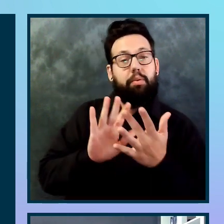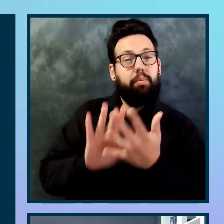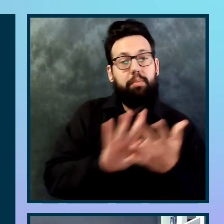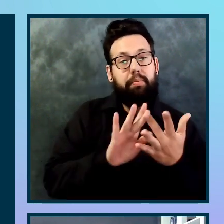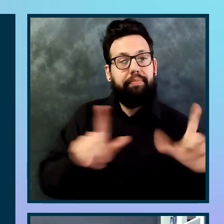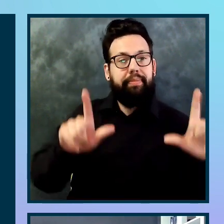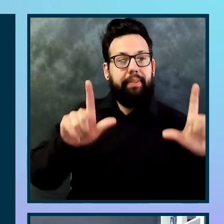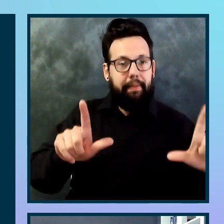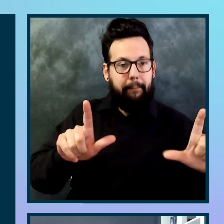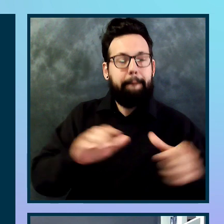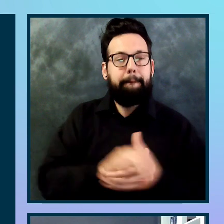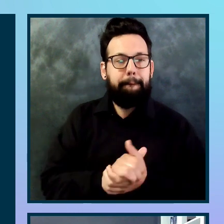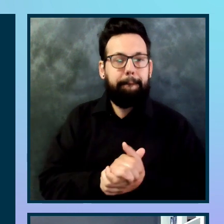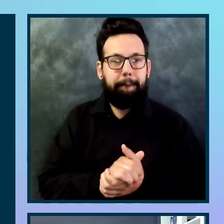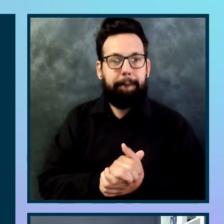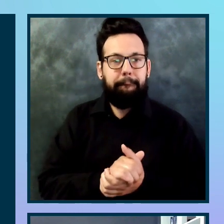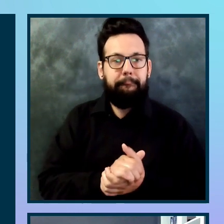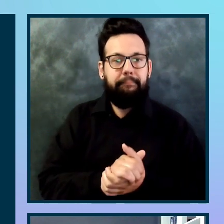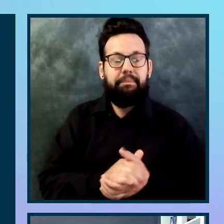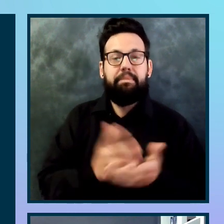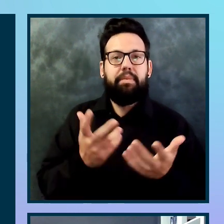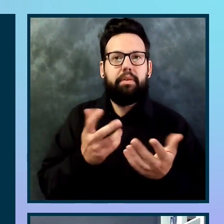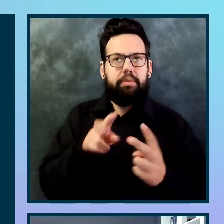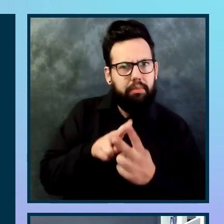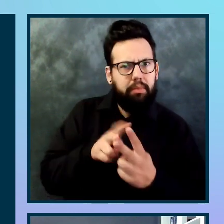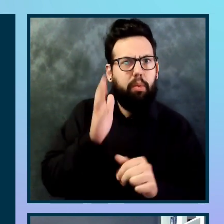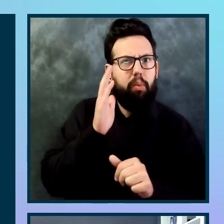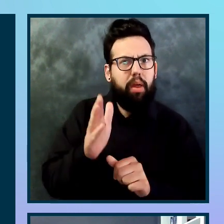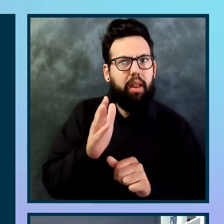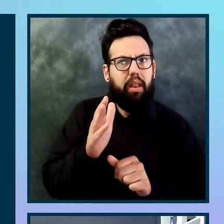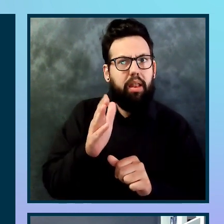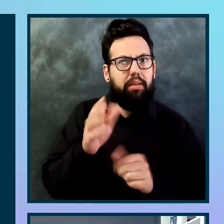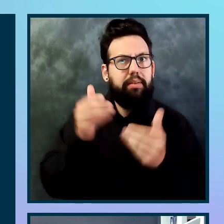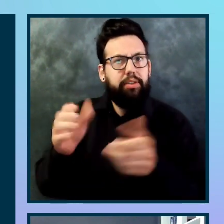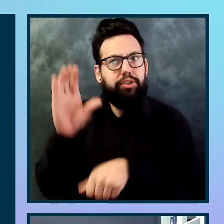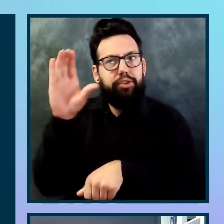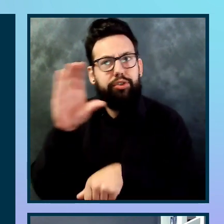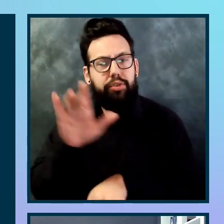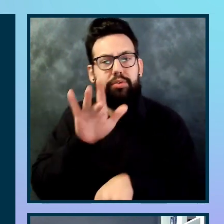or clear the form element. We don't know what that is unless it's mentioned.